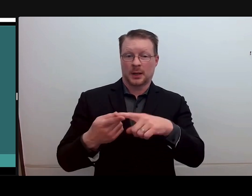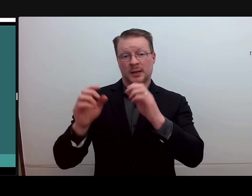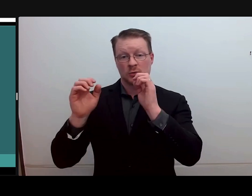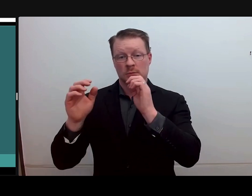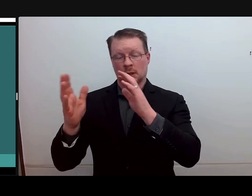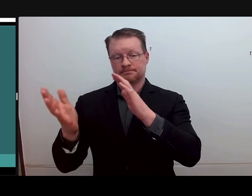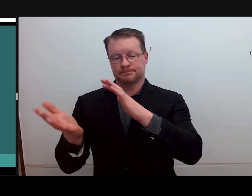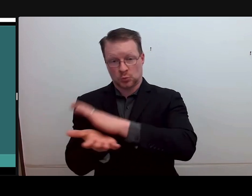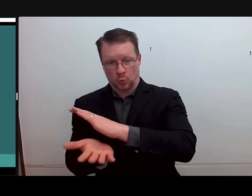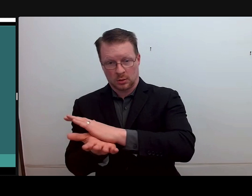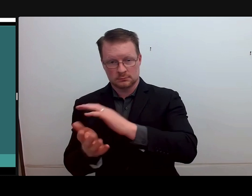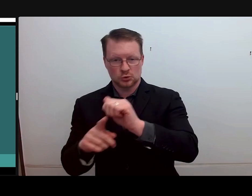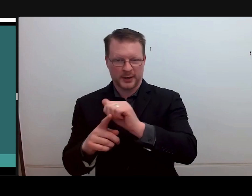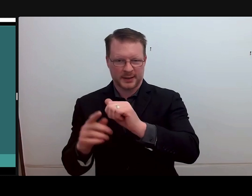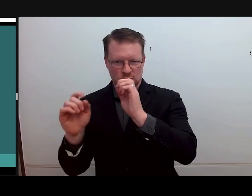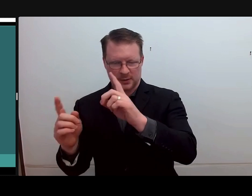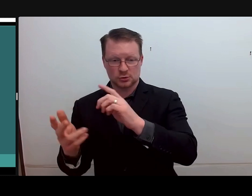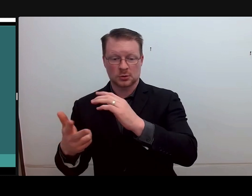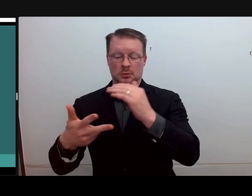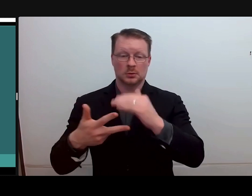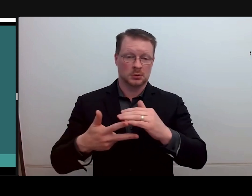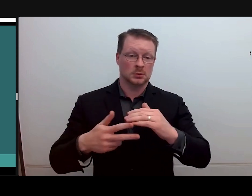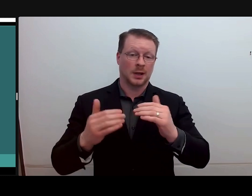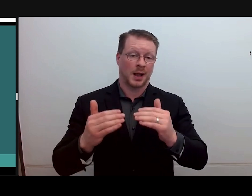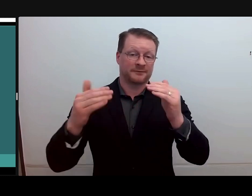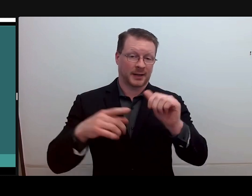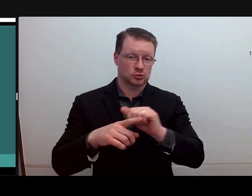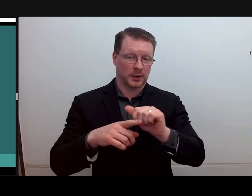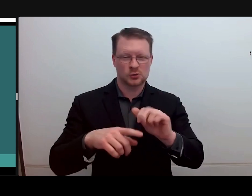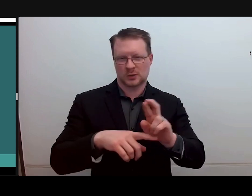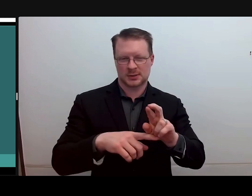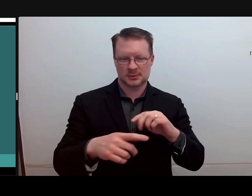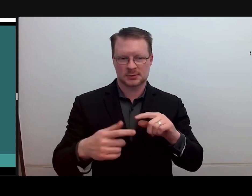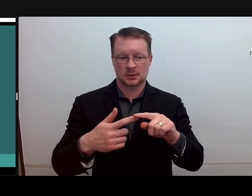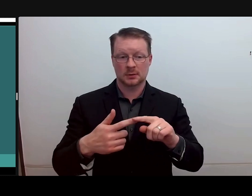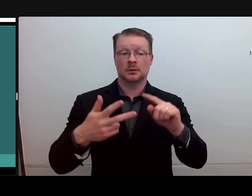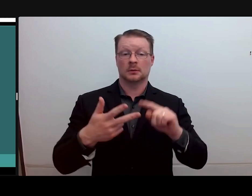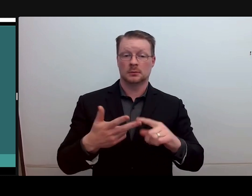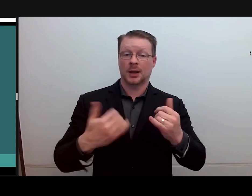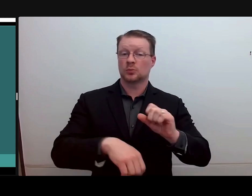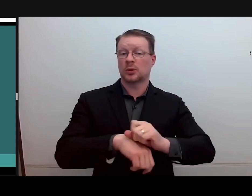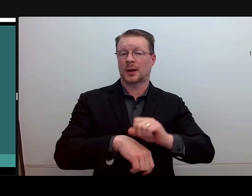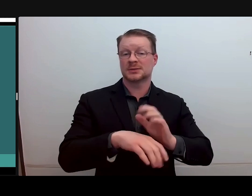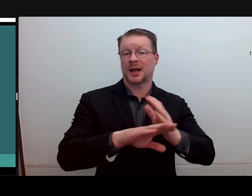So we've talked about schools and education. We've talked about advanced training, such as residency.